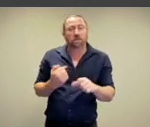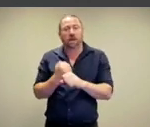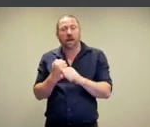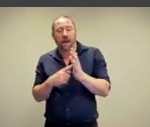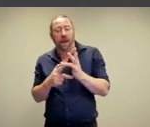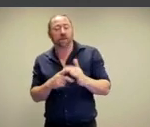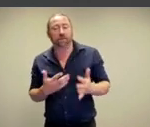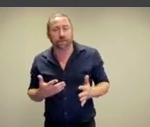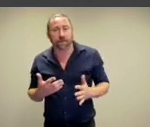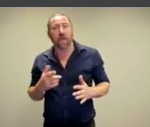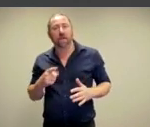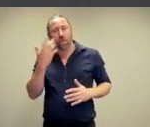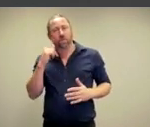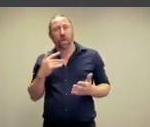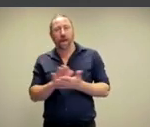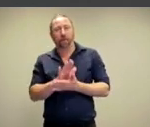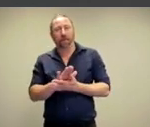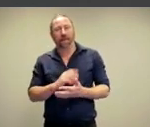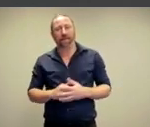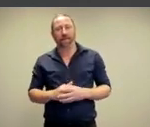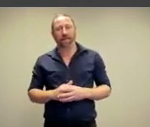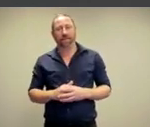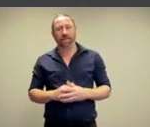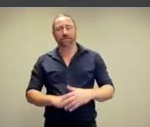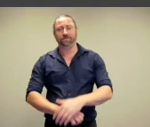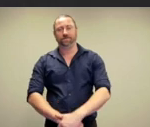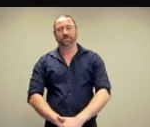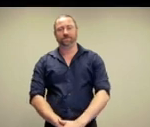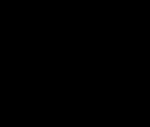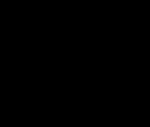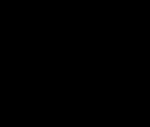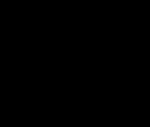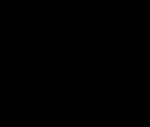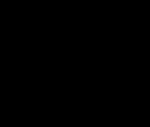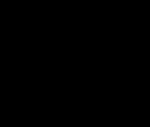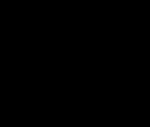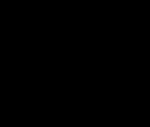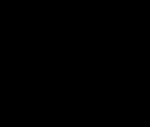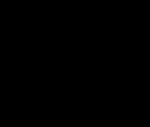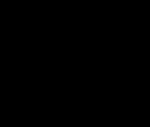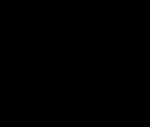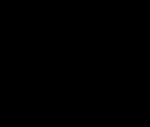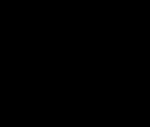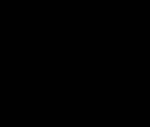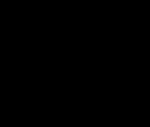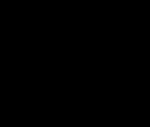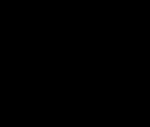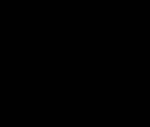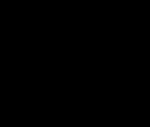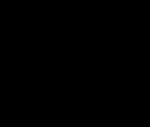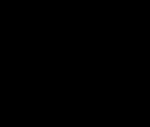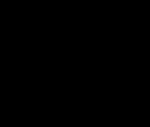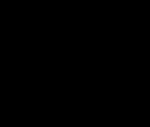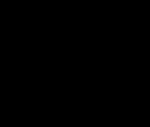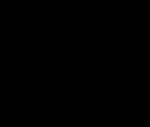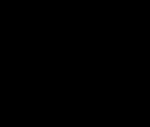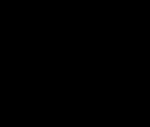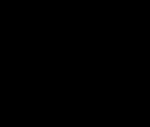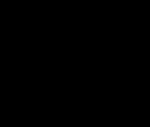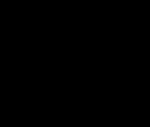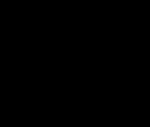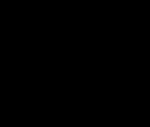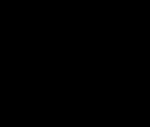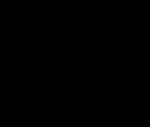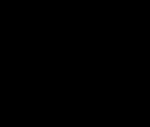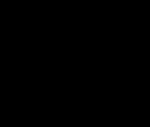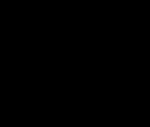love,